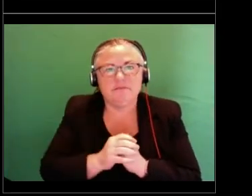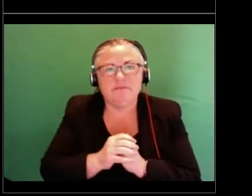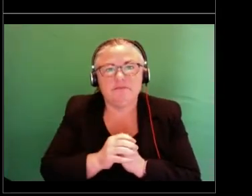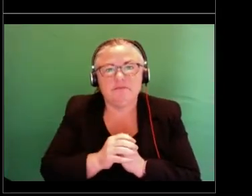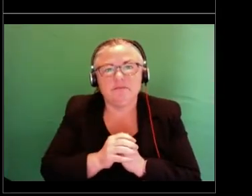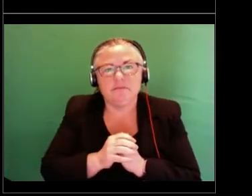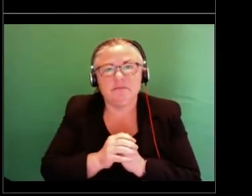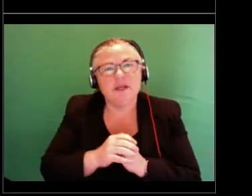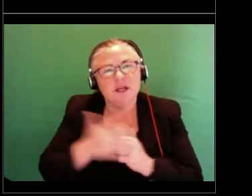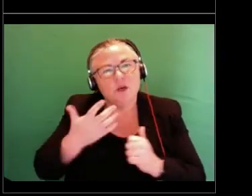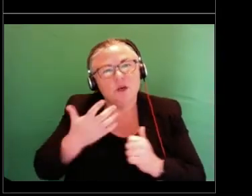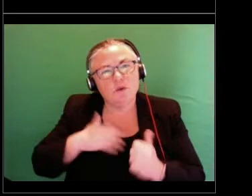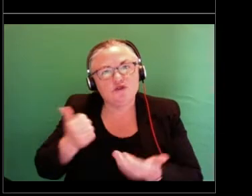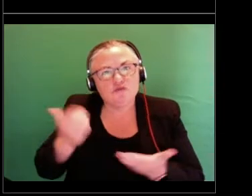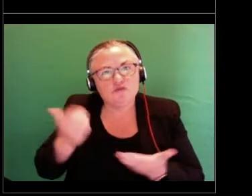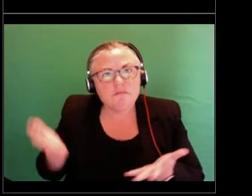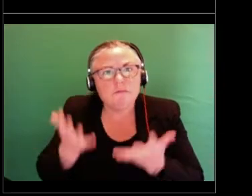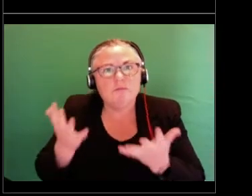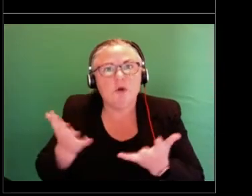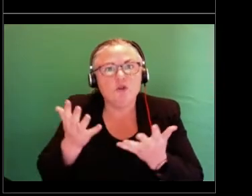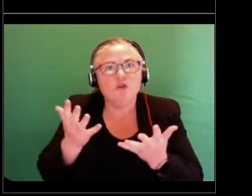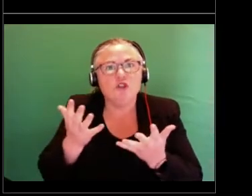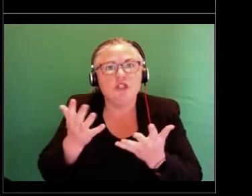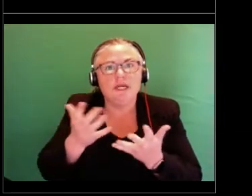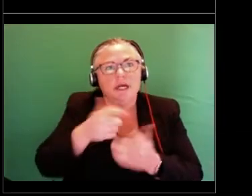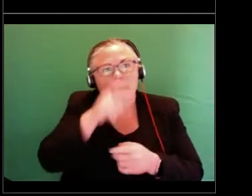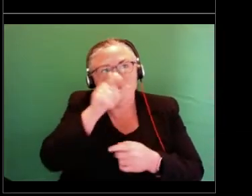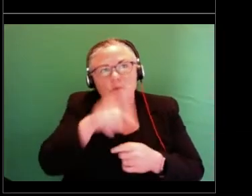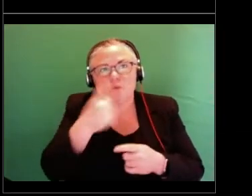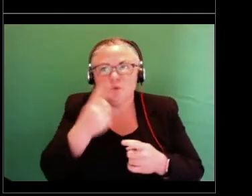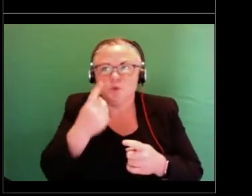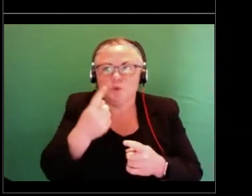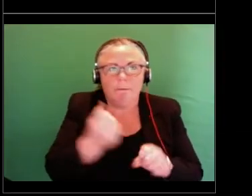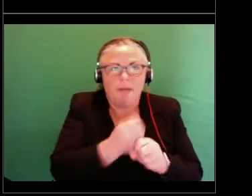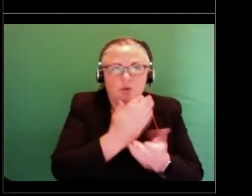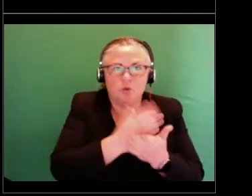issues or situations that the child hasn't normally spent time with that parent, and